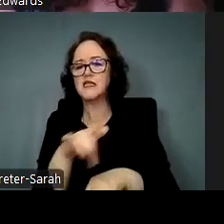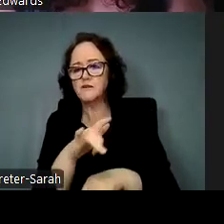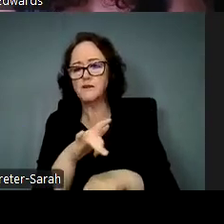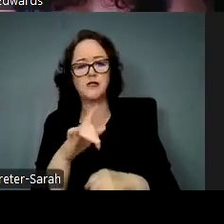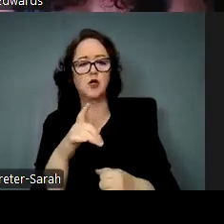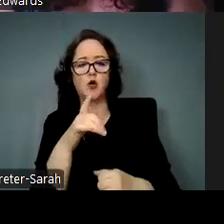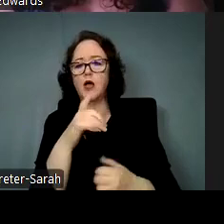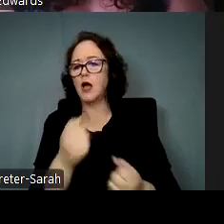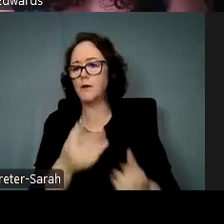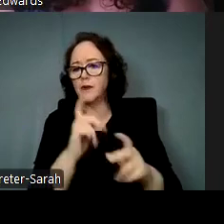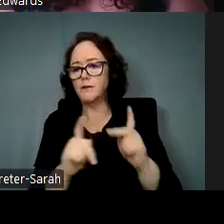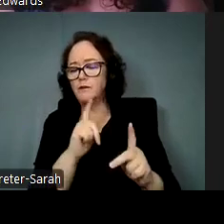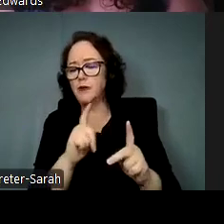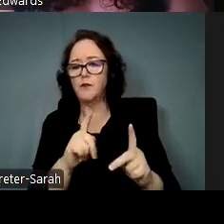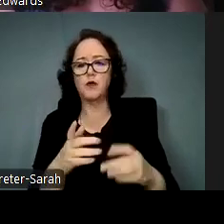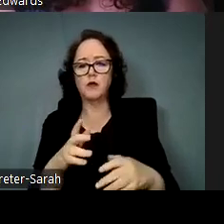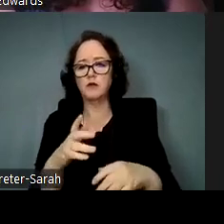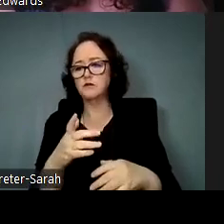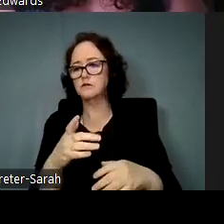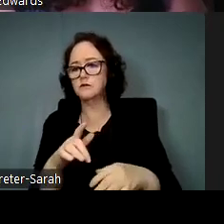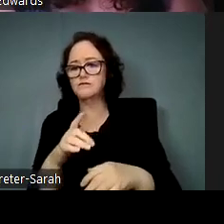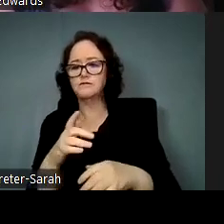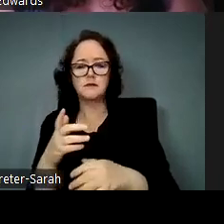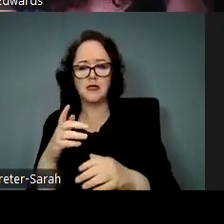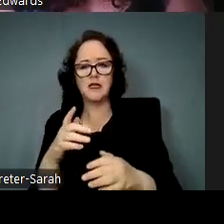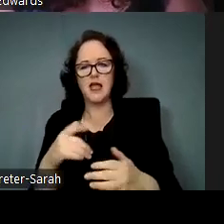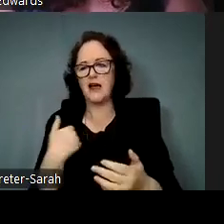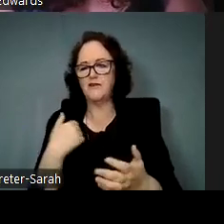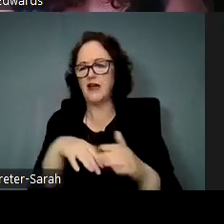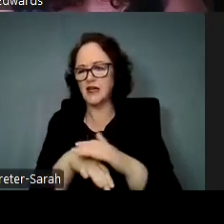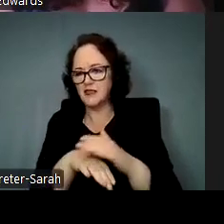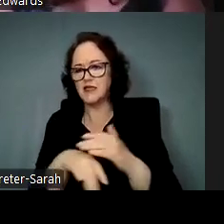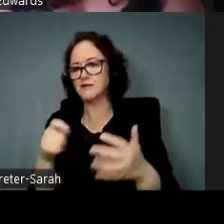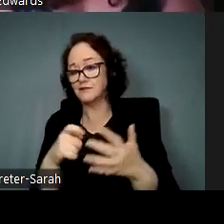people exiting institutional settings, like nursing facilities? Your state might not have any, or your state might